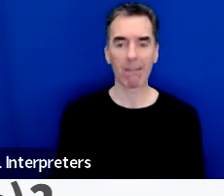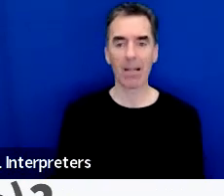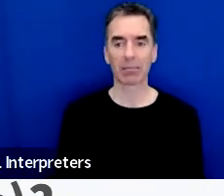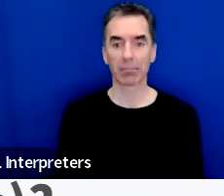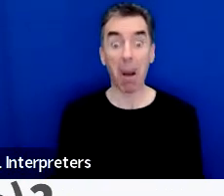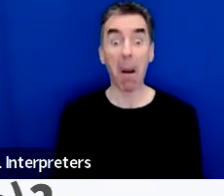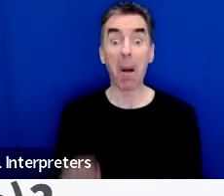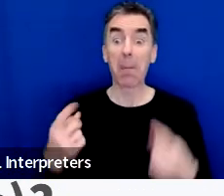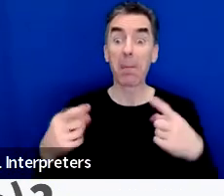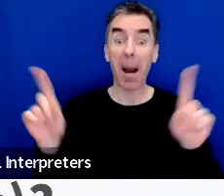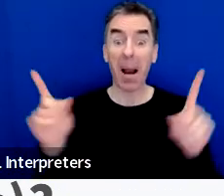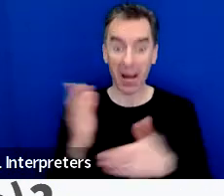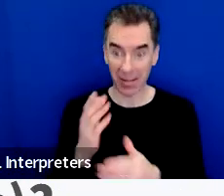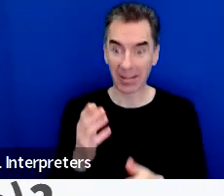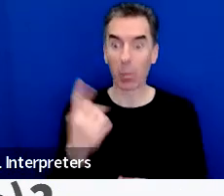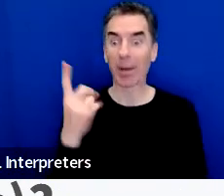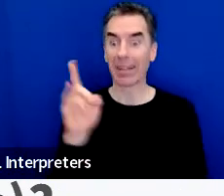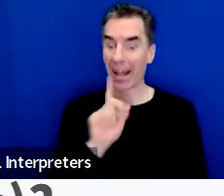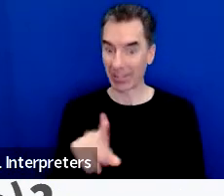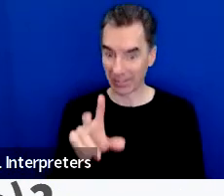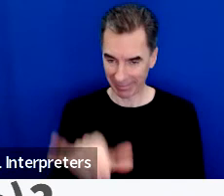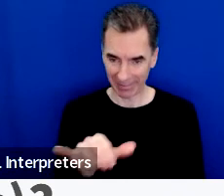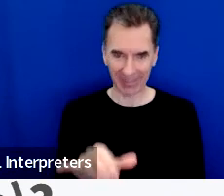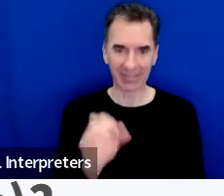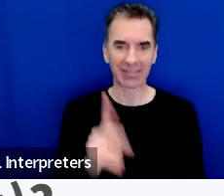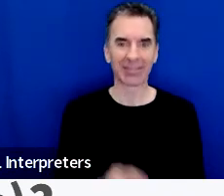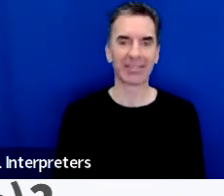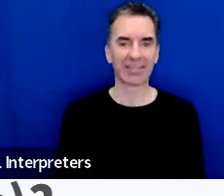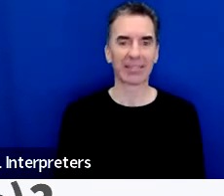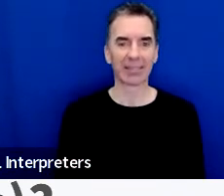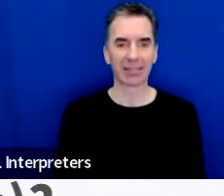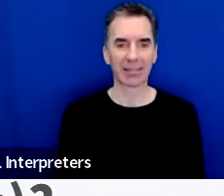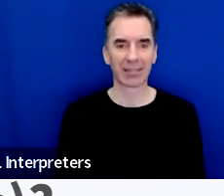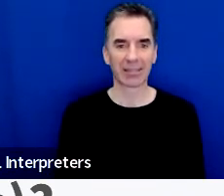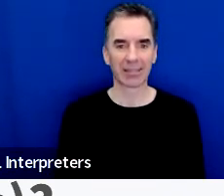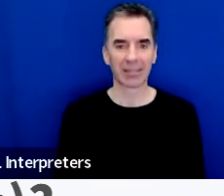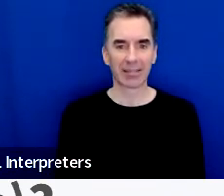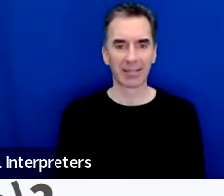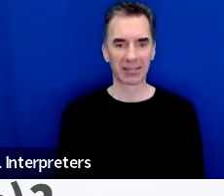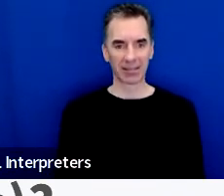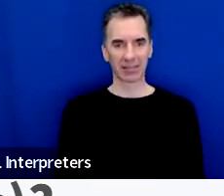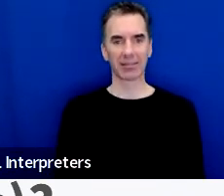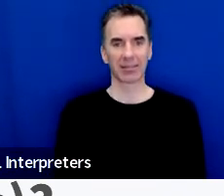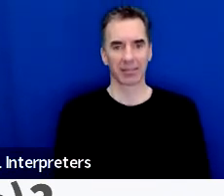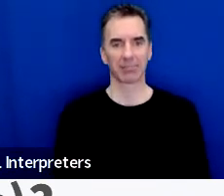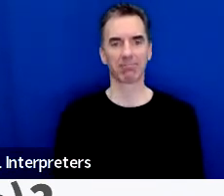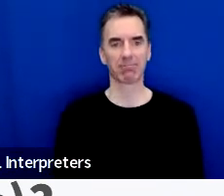Somebody answered, Okay, no yes. That's primary text materials. Yes, a supplemental materials.